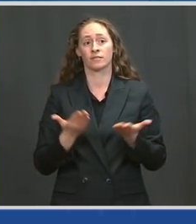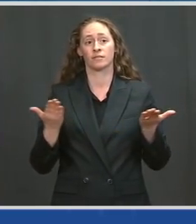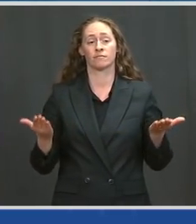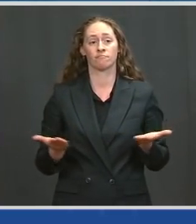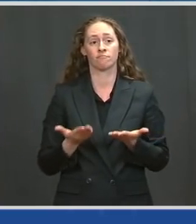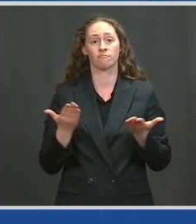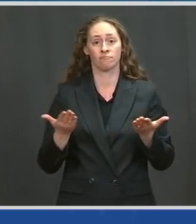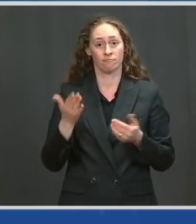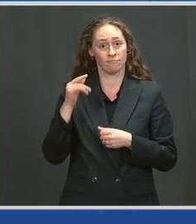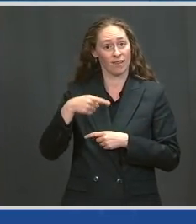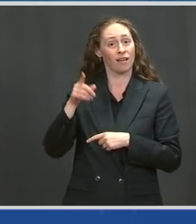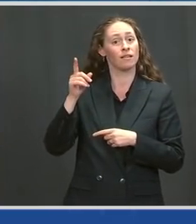This was a massacre